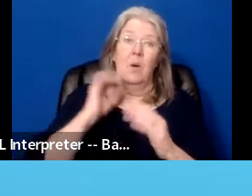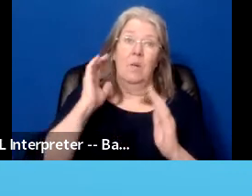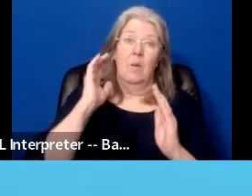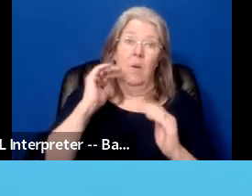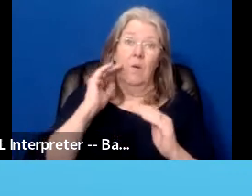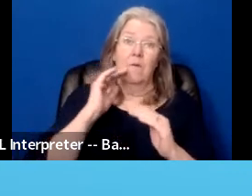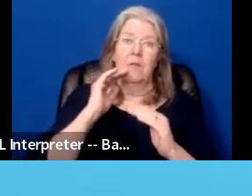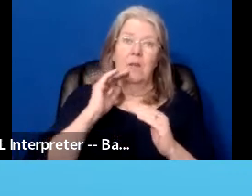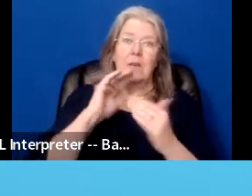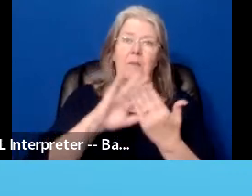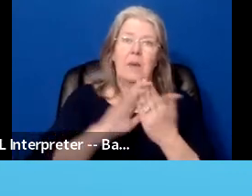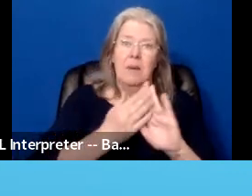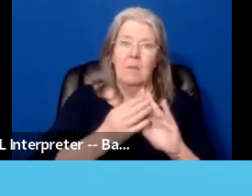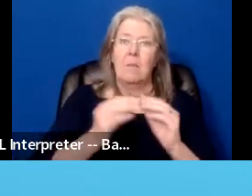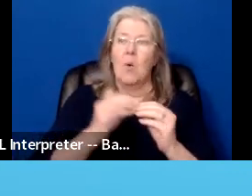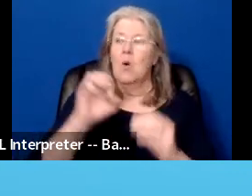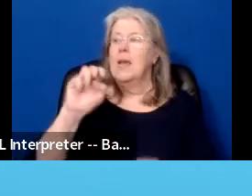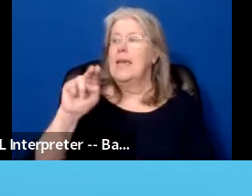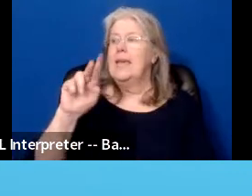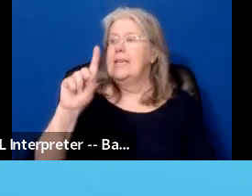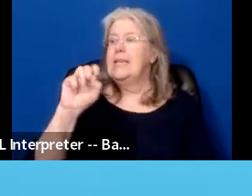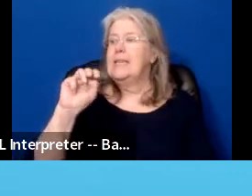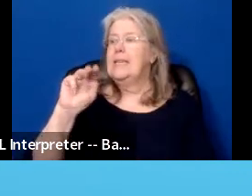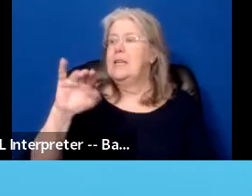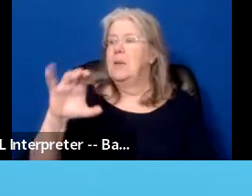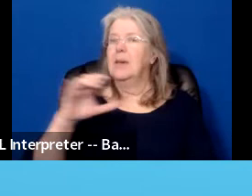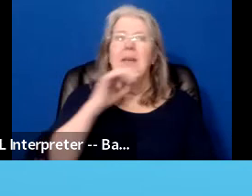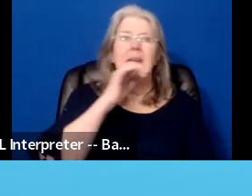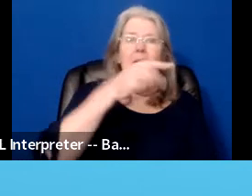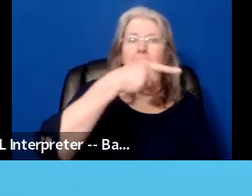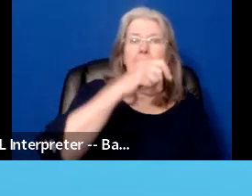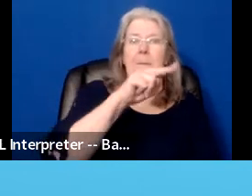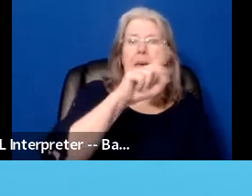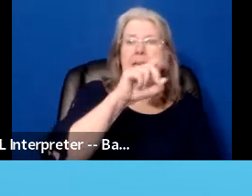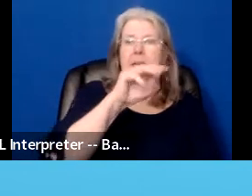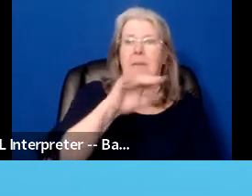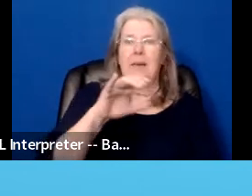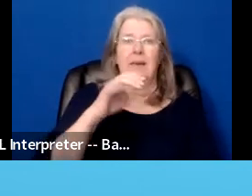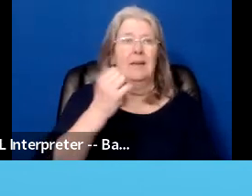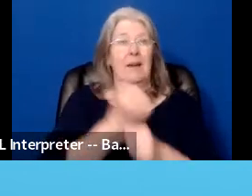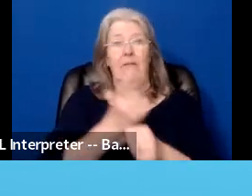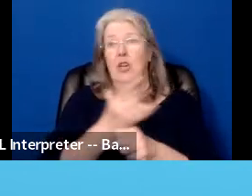it's endemic and not pandemic and we can all get our yearly shots and move on with our lives.